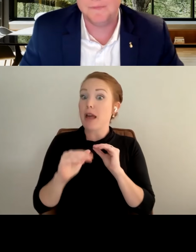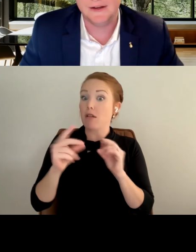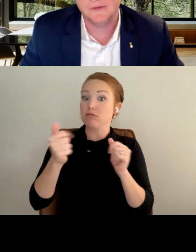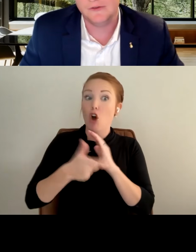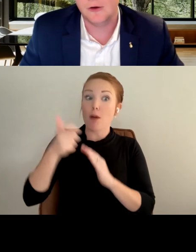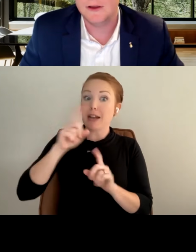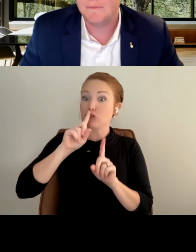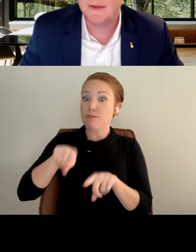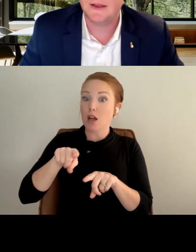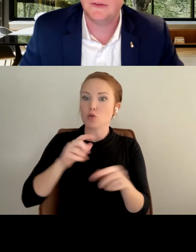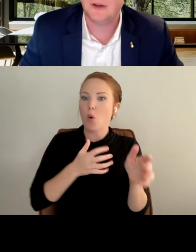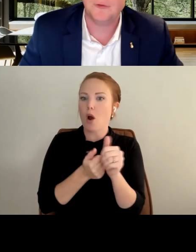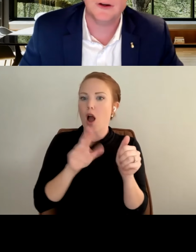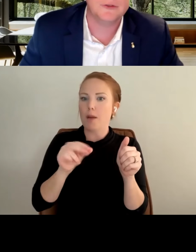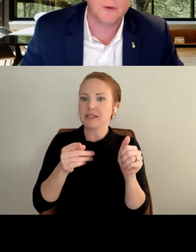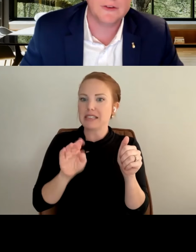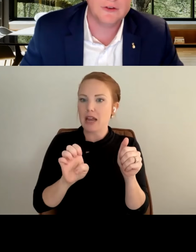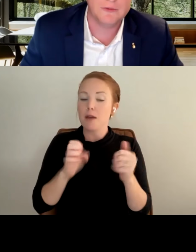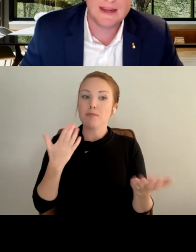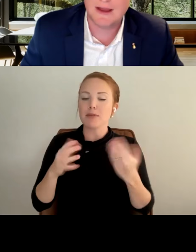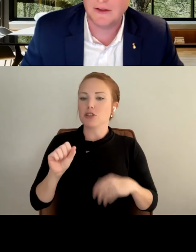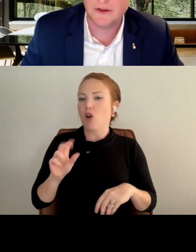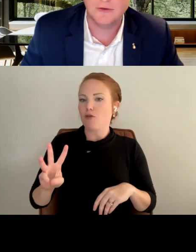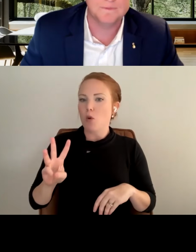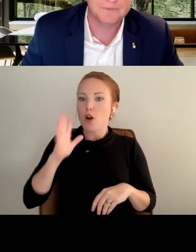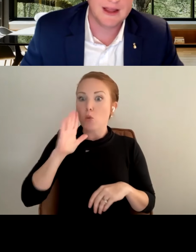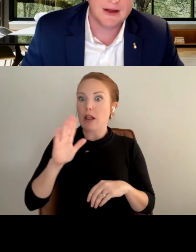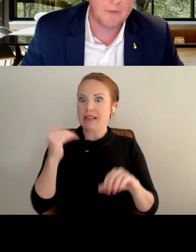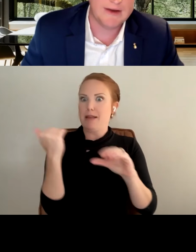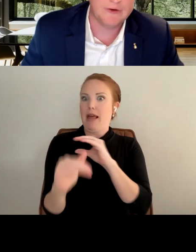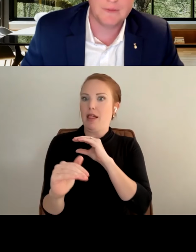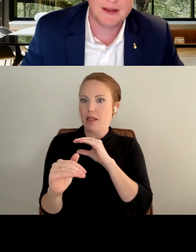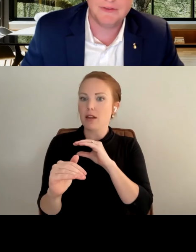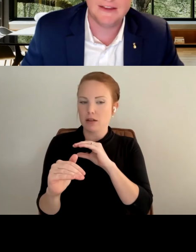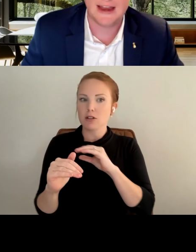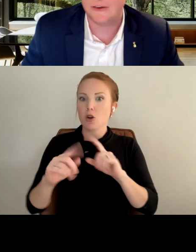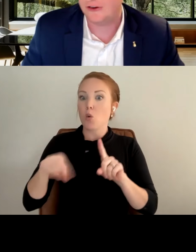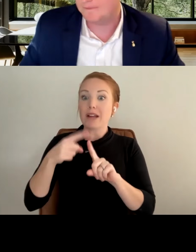and updates. So maybe the software is going to email you whenever somebody takes an action.